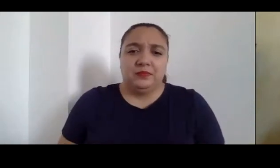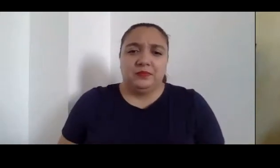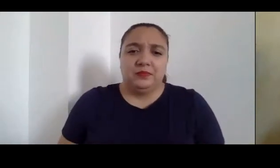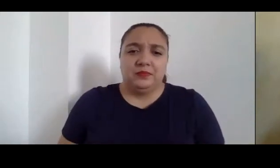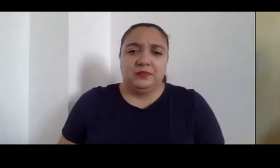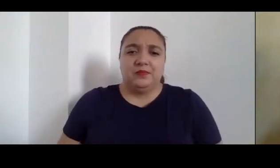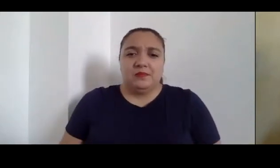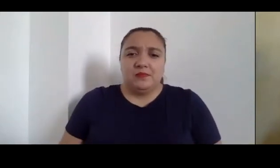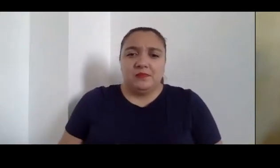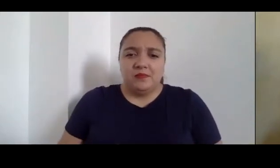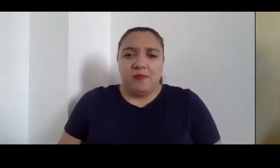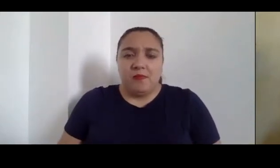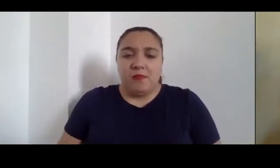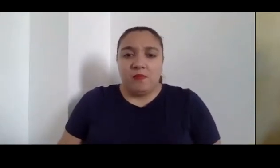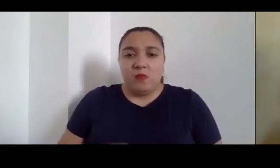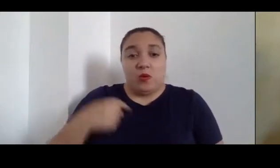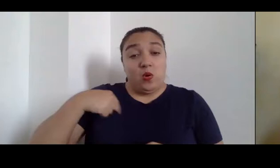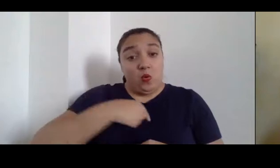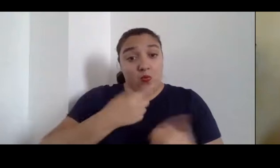are committed to hosting these conversations in